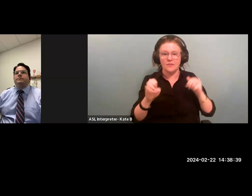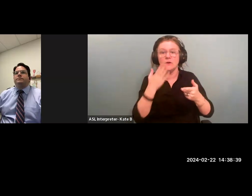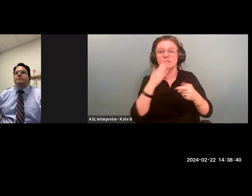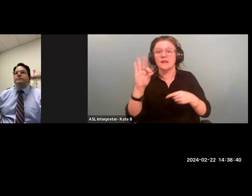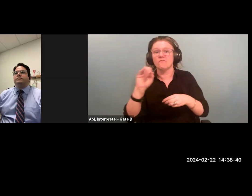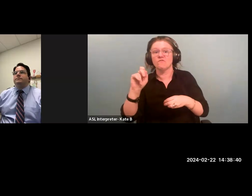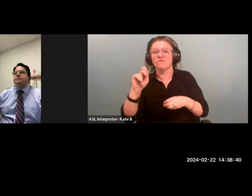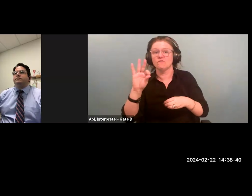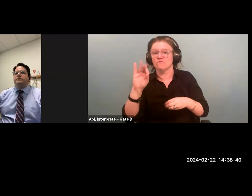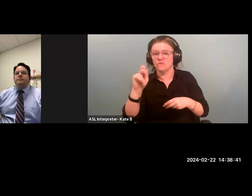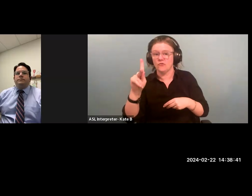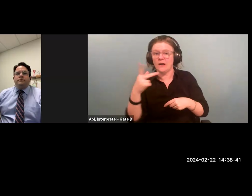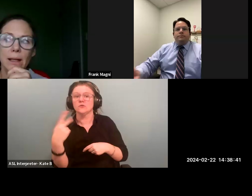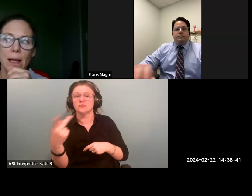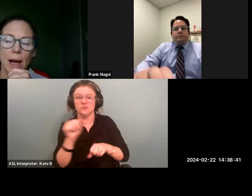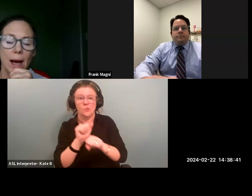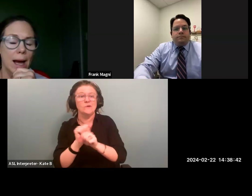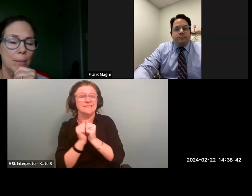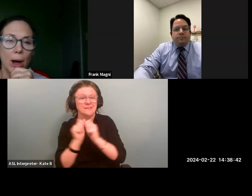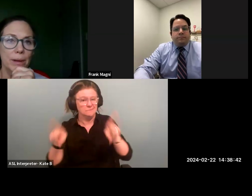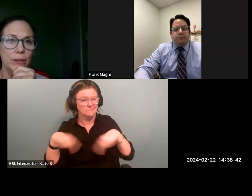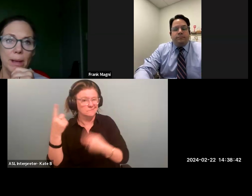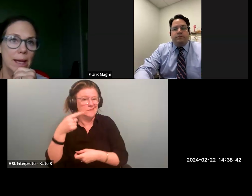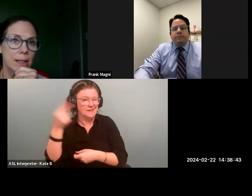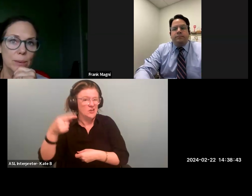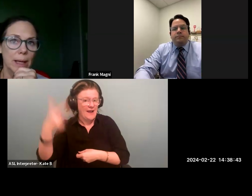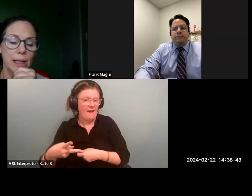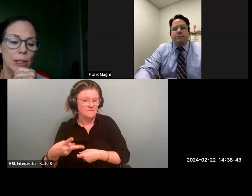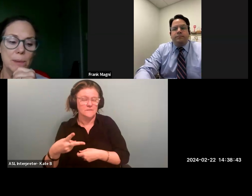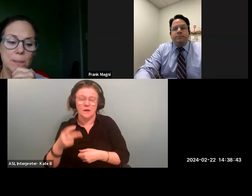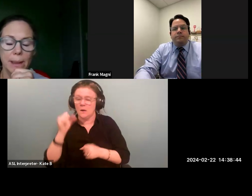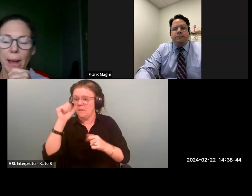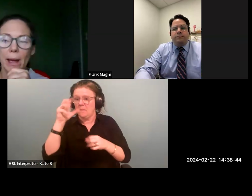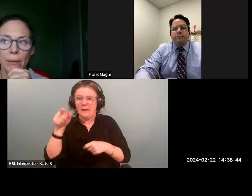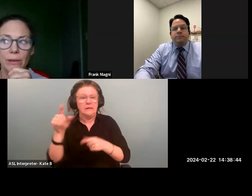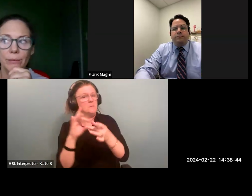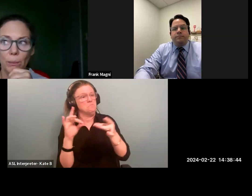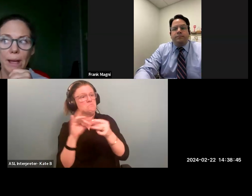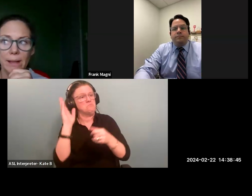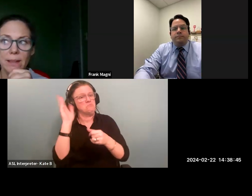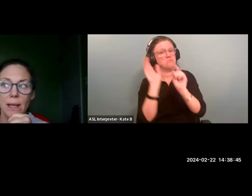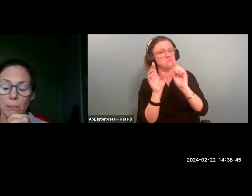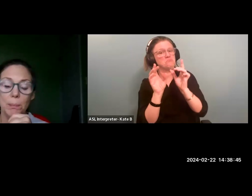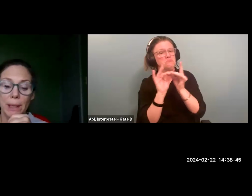for about the last year and a half. And I'm always amazed when I hear him speak about all the different ways people